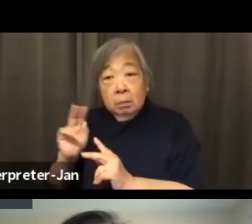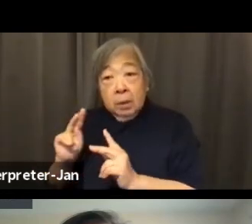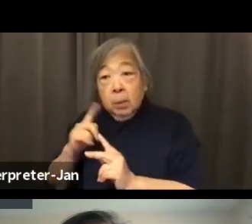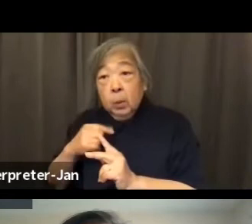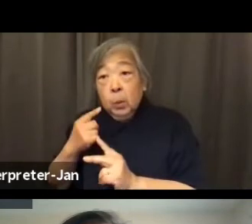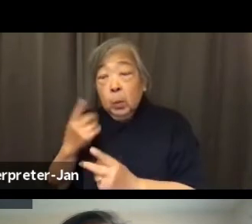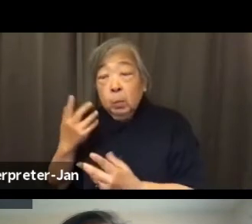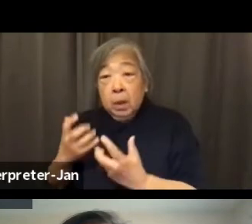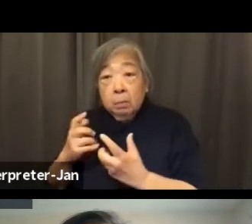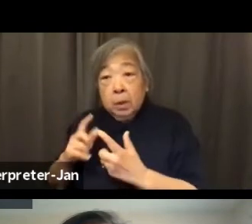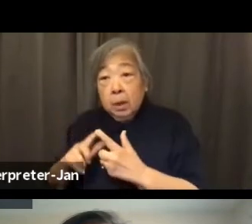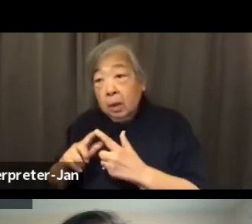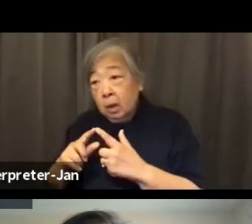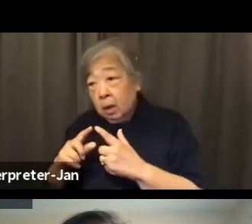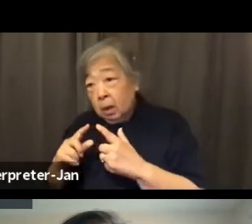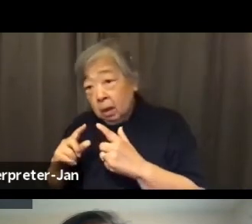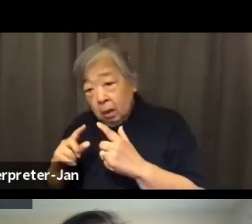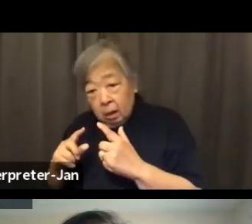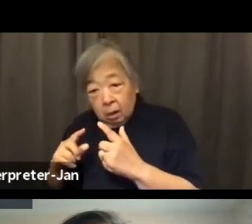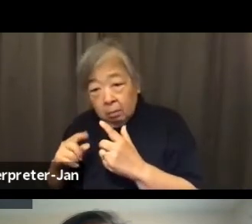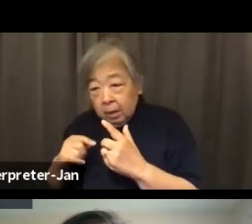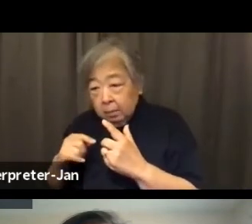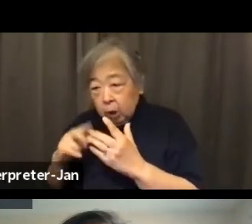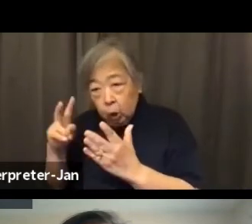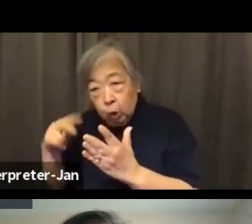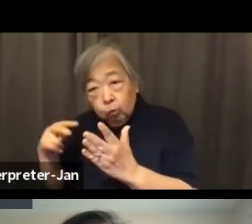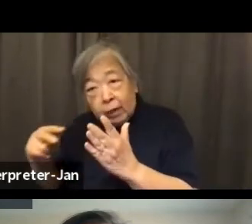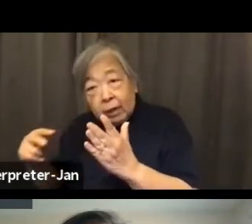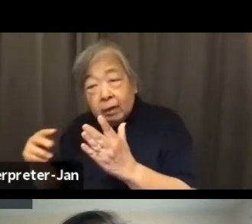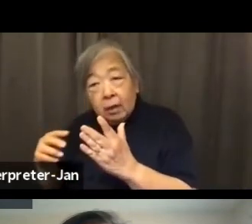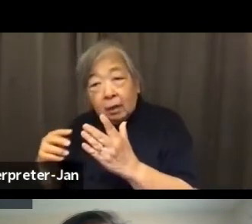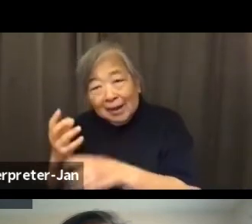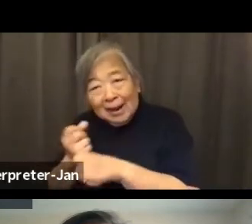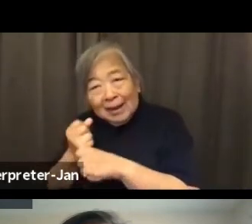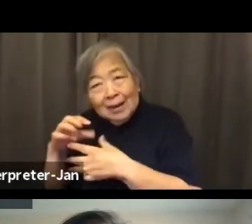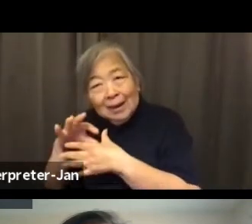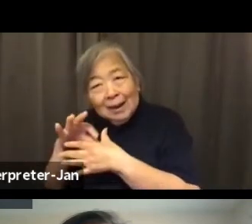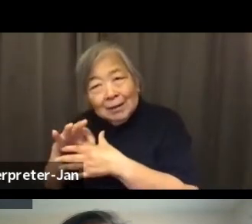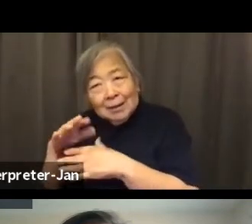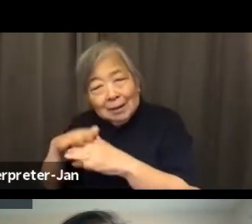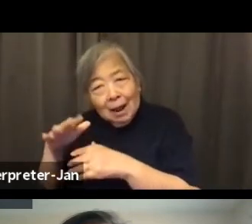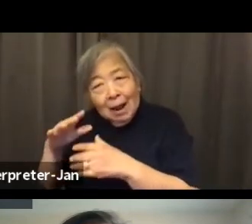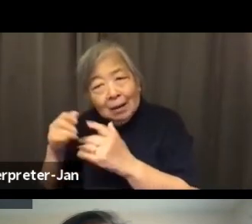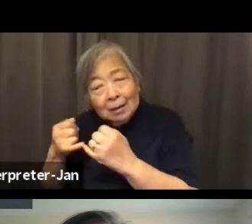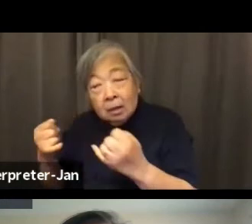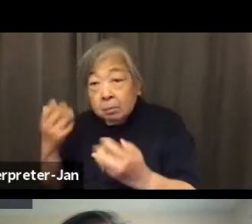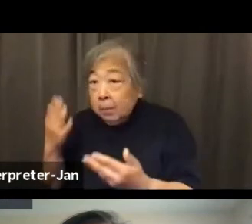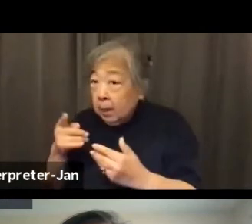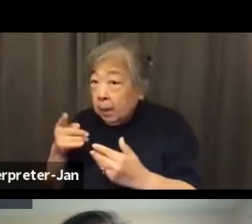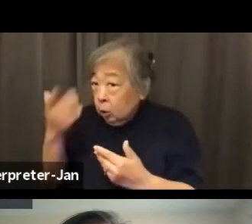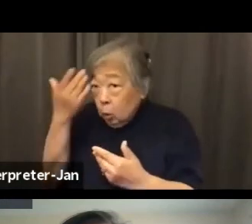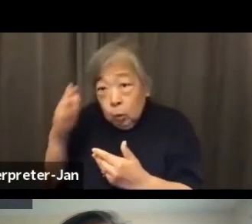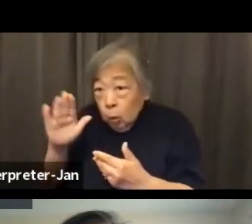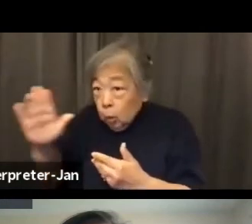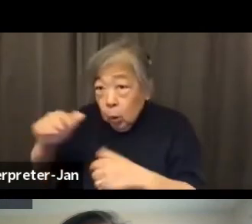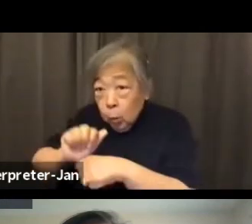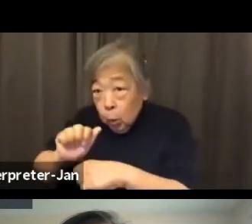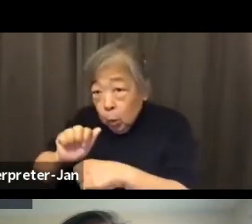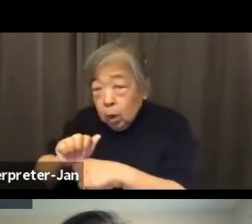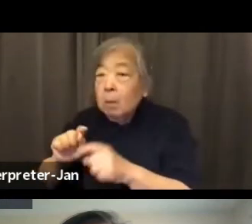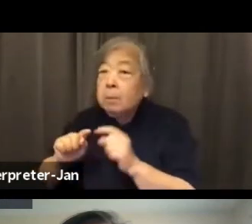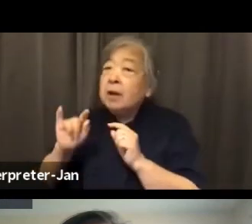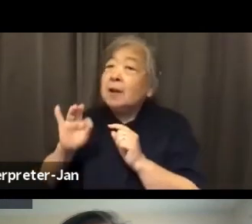content online who may not actually know your work yet, but having accessible content will